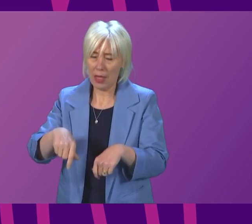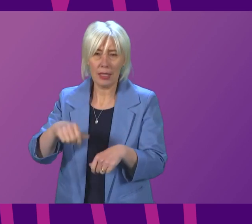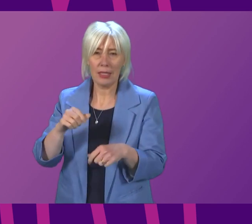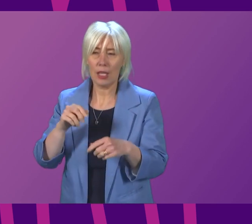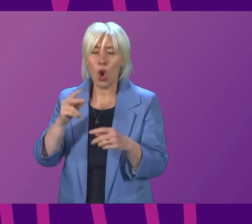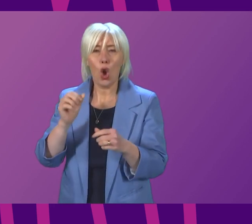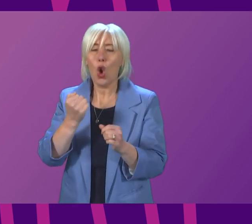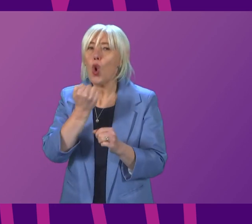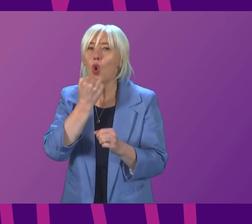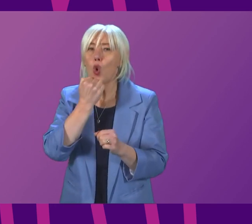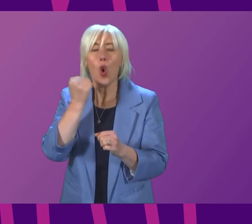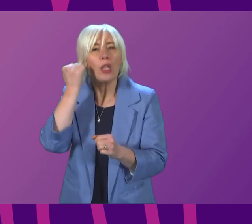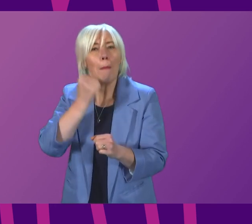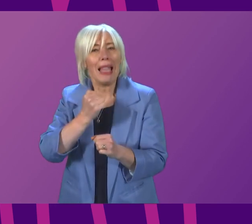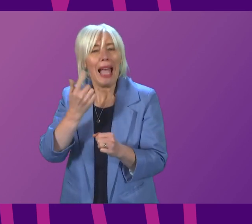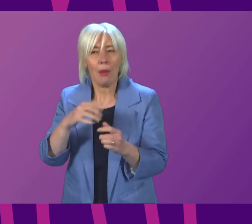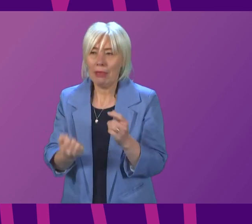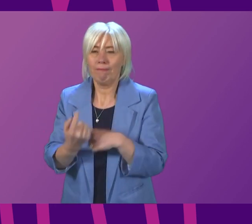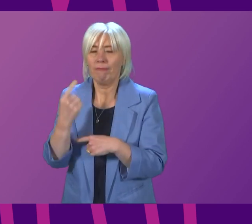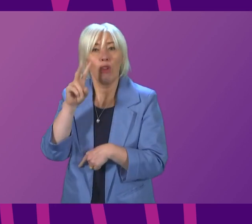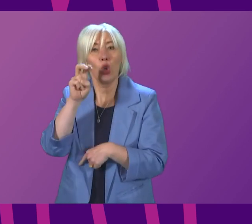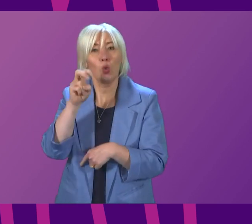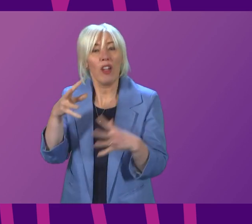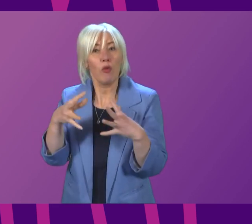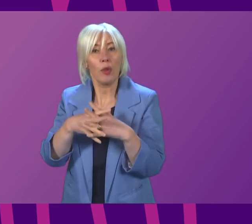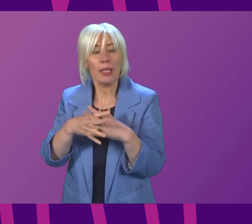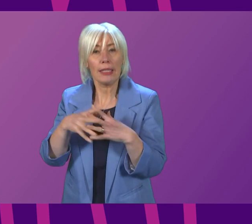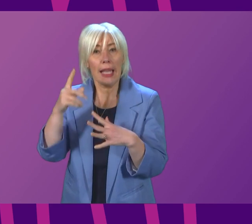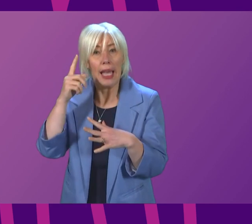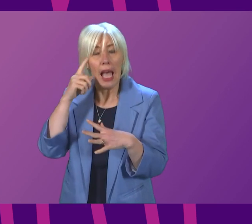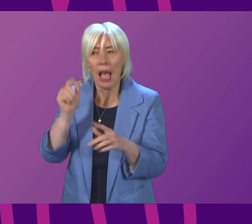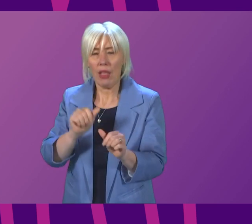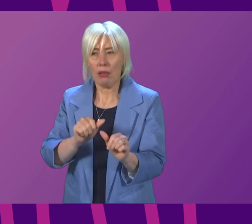On 9 December, I wrote to the Cabinet Secretary for Health and Social Care, who is, I think,